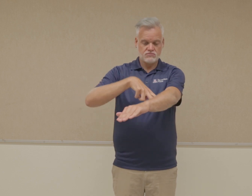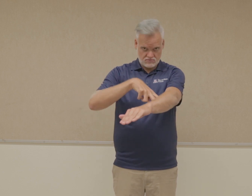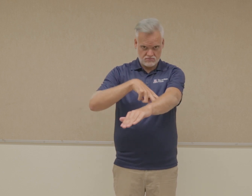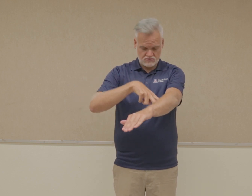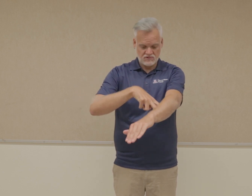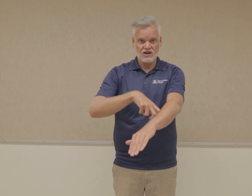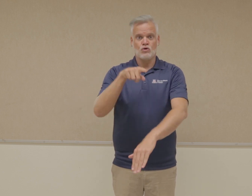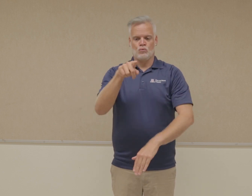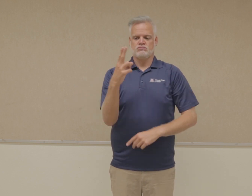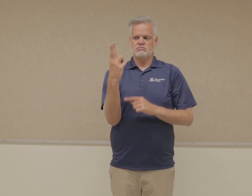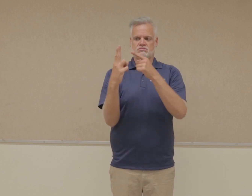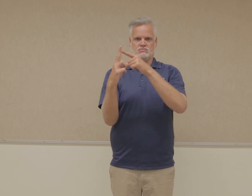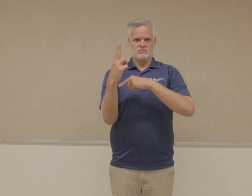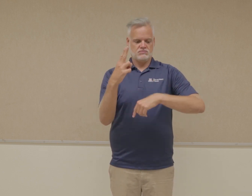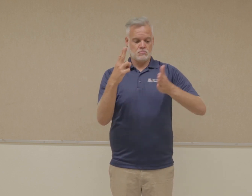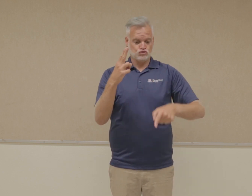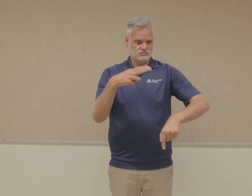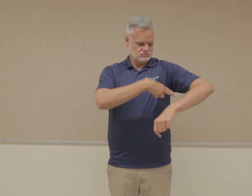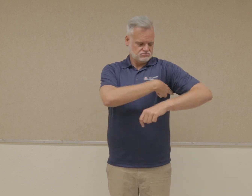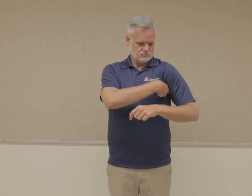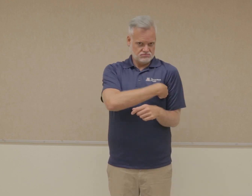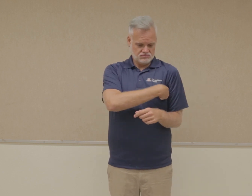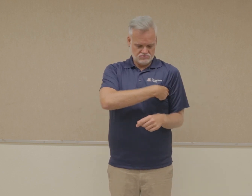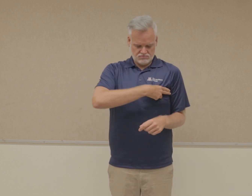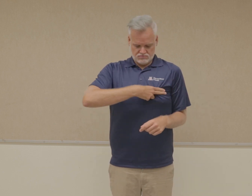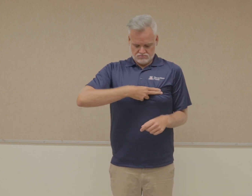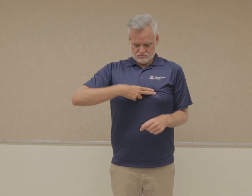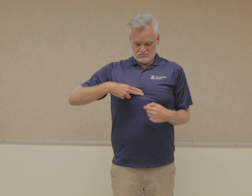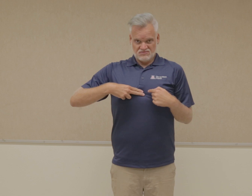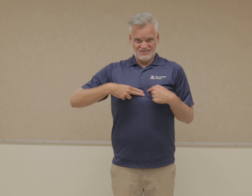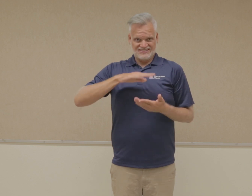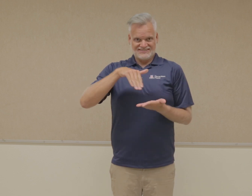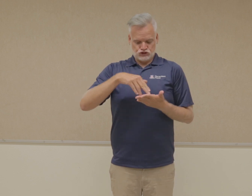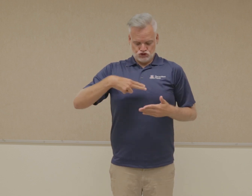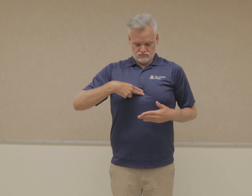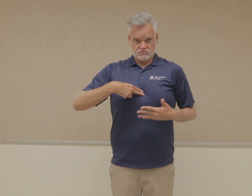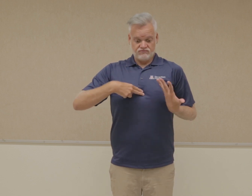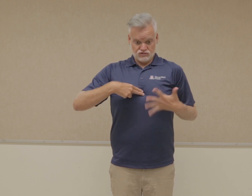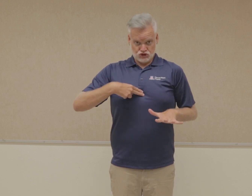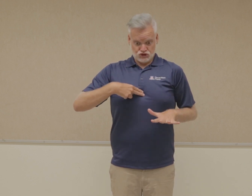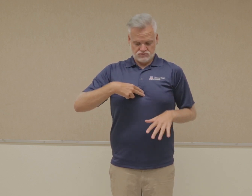patient's armpit. Trace to the center of the chest and place the heel of your palm where you traced. Interlock your fingers,